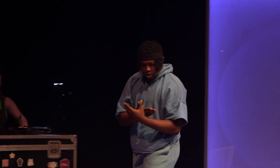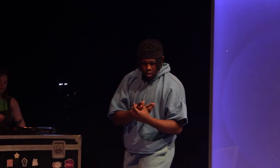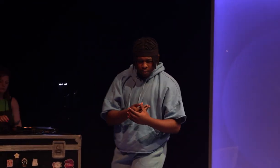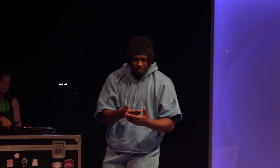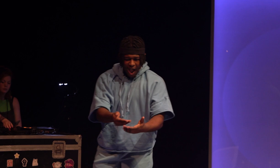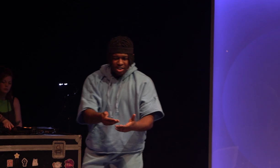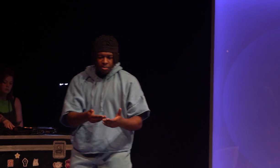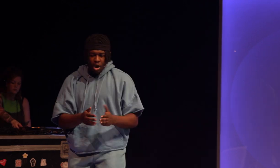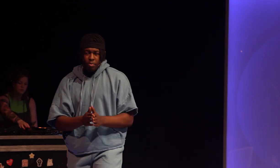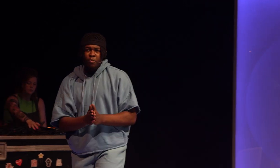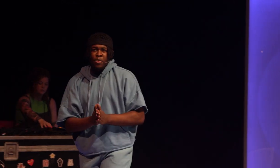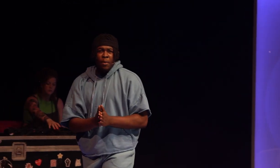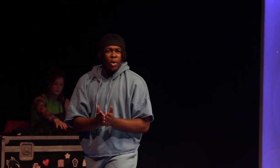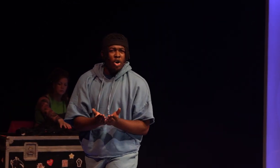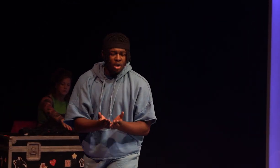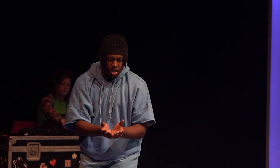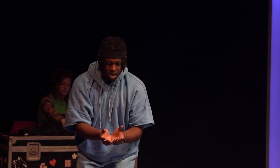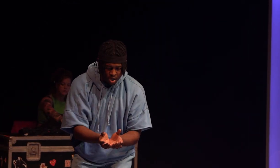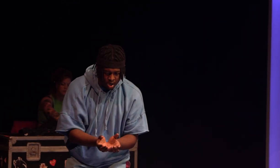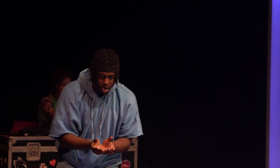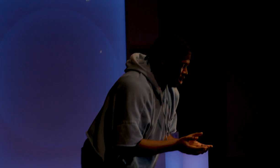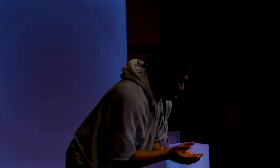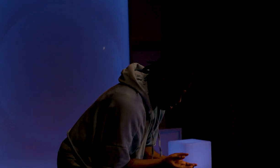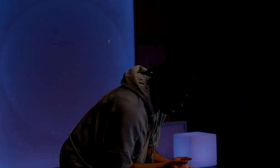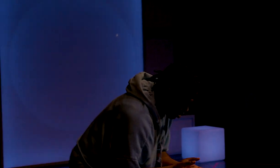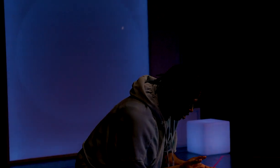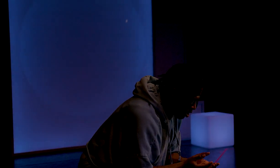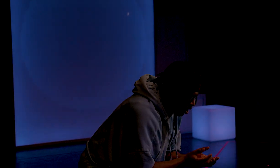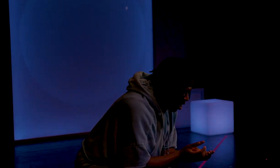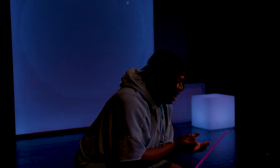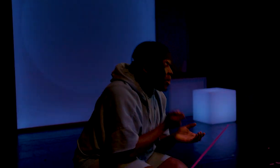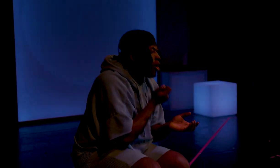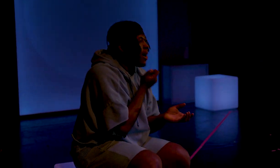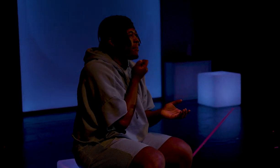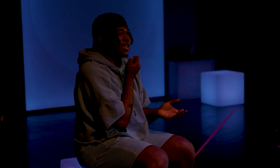Angel hands me her book and I put on my best